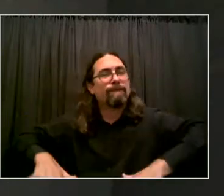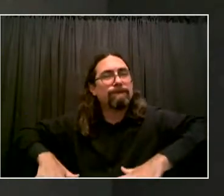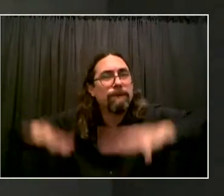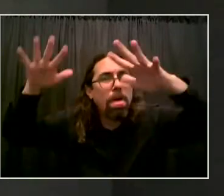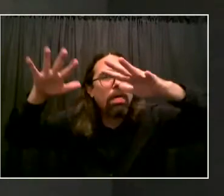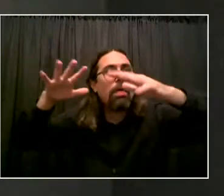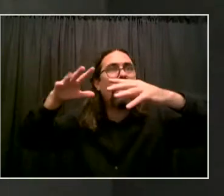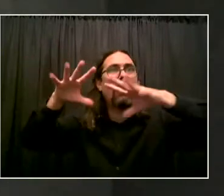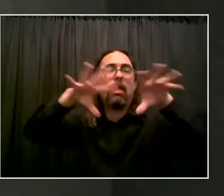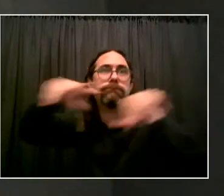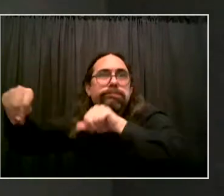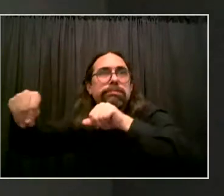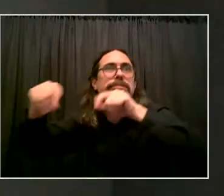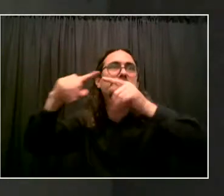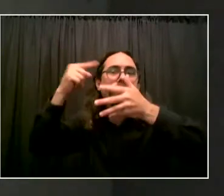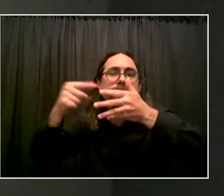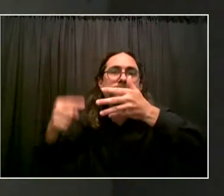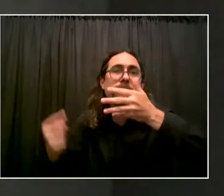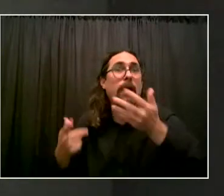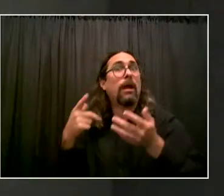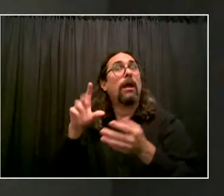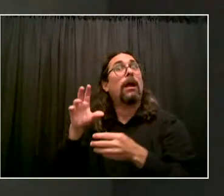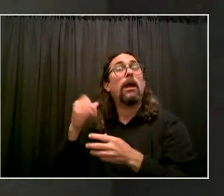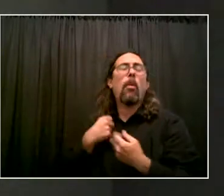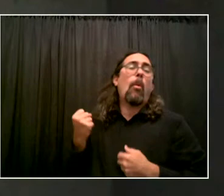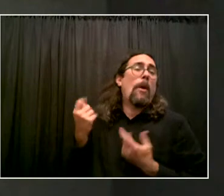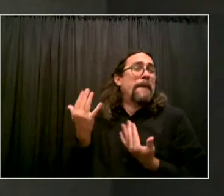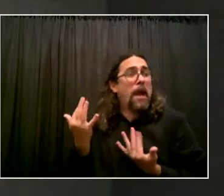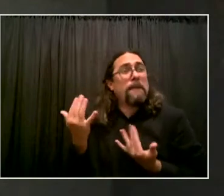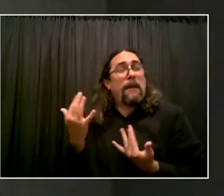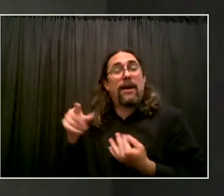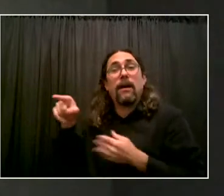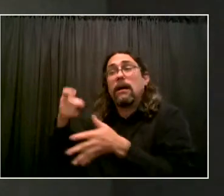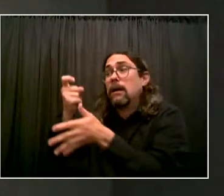EXPENSIVE FARES WILL BE IN THE FUTURE. WE NEED CONGESTION